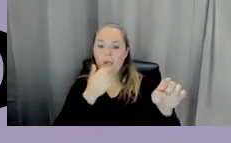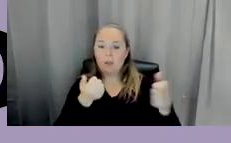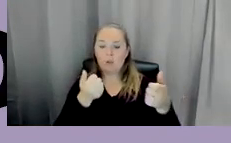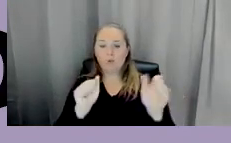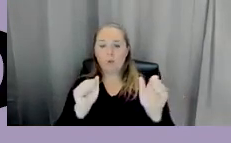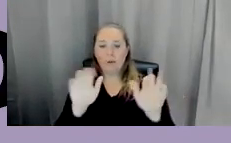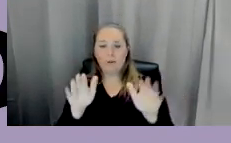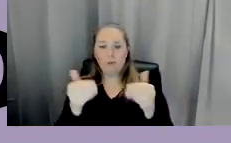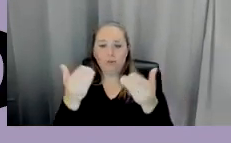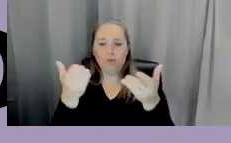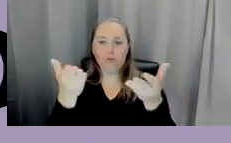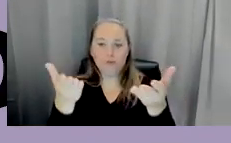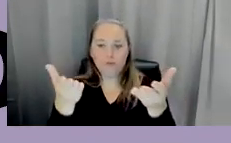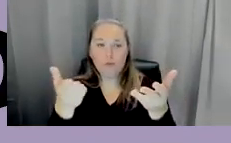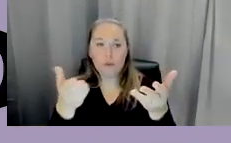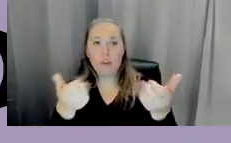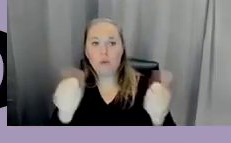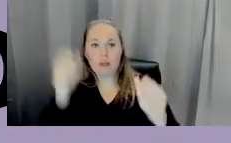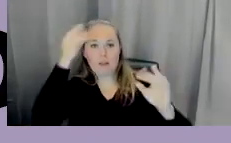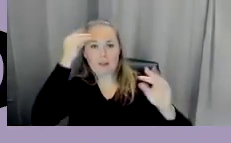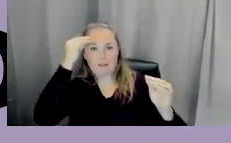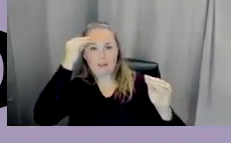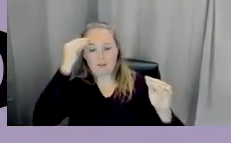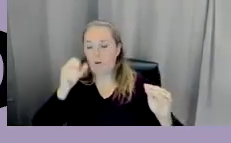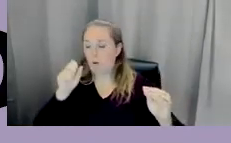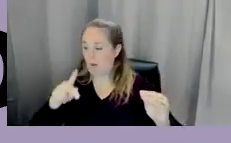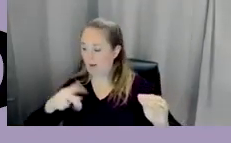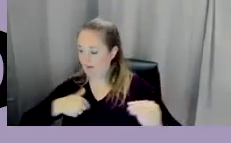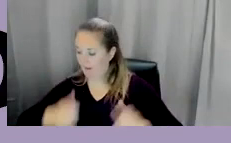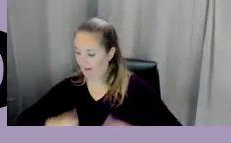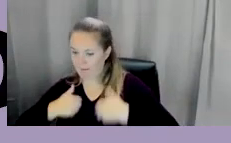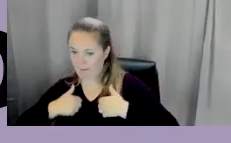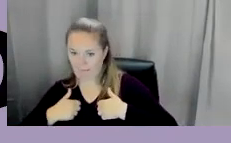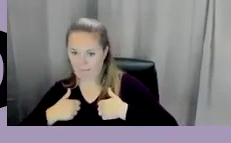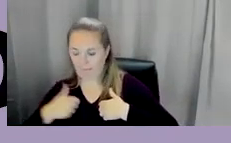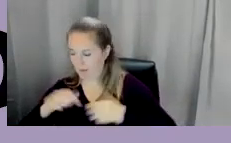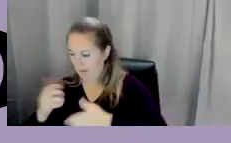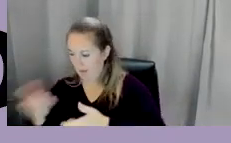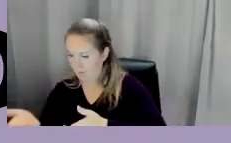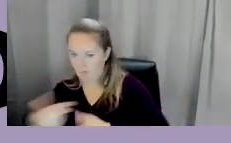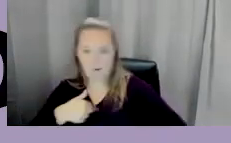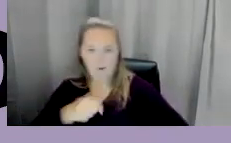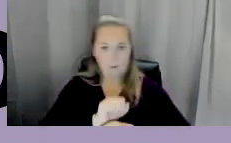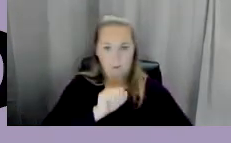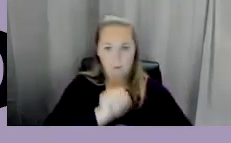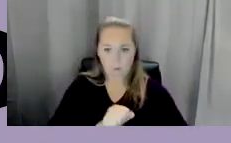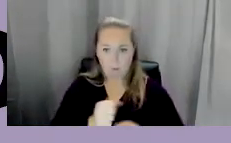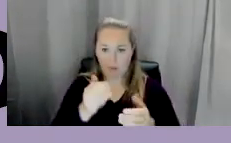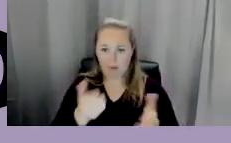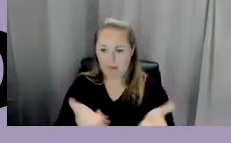WHAT WE ARE HOPING IS THAT ORGANIZATIONS AND COMMUNITIES WILL TRY